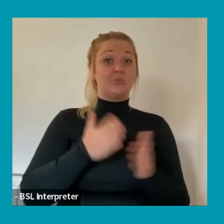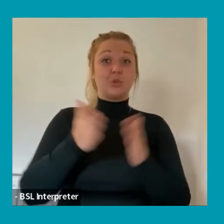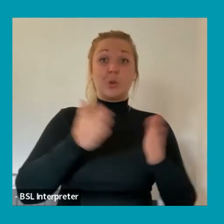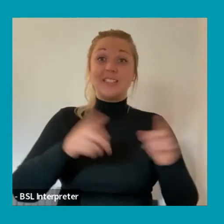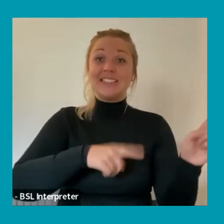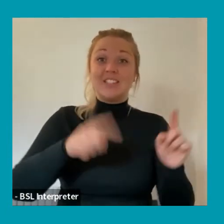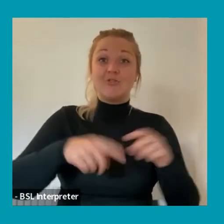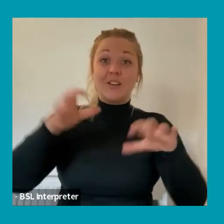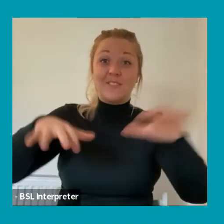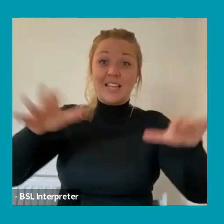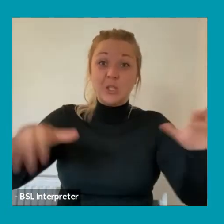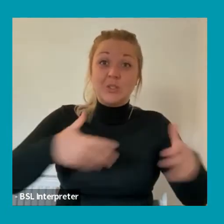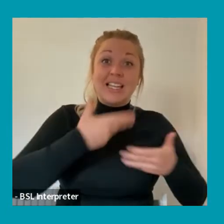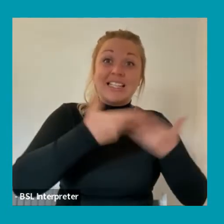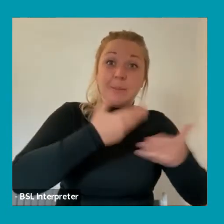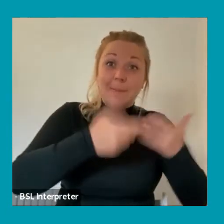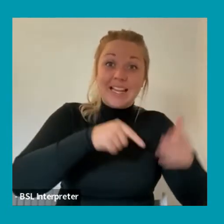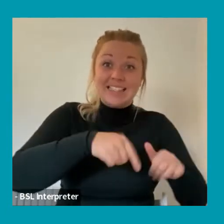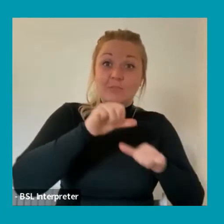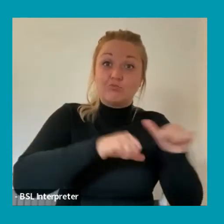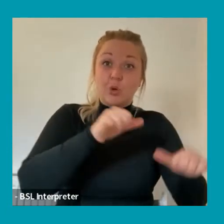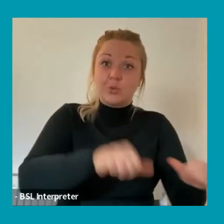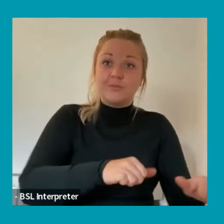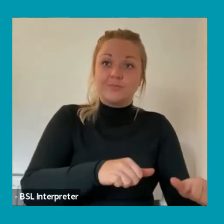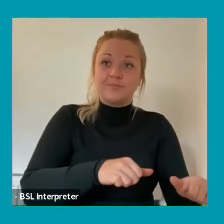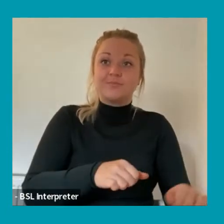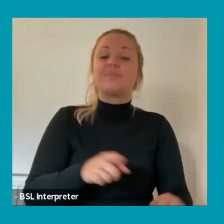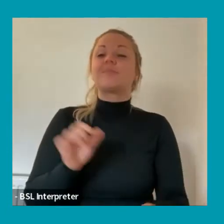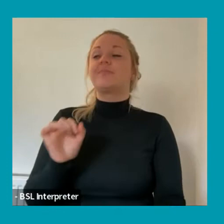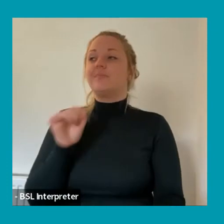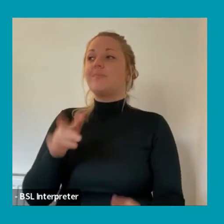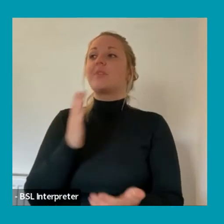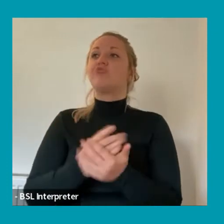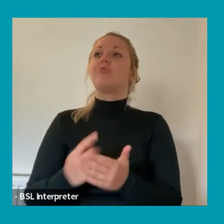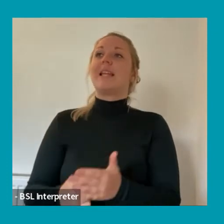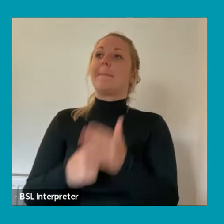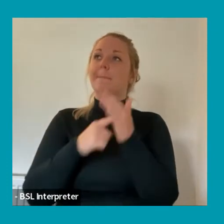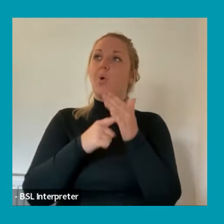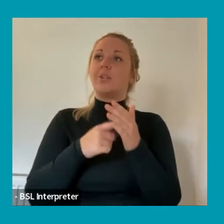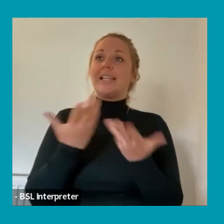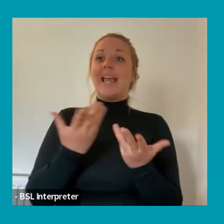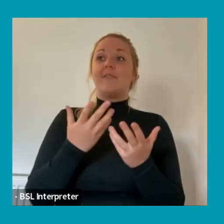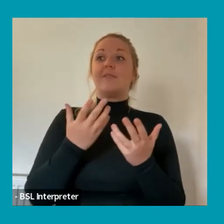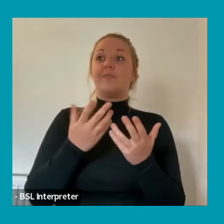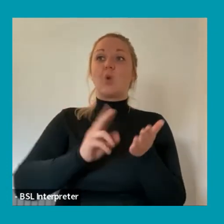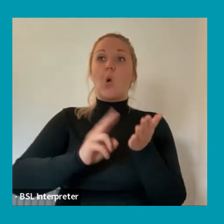We know that the organisations that say they're accessible, that's much